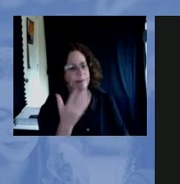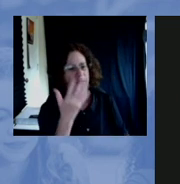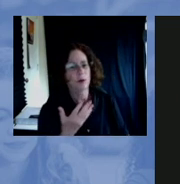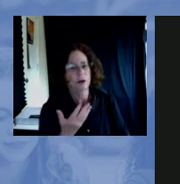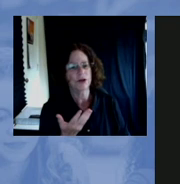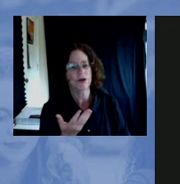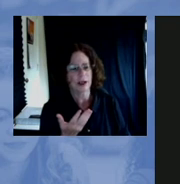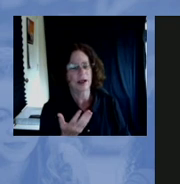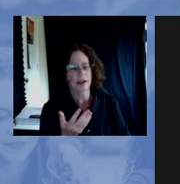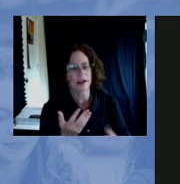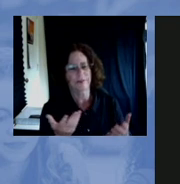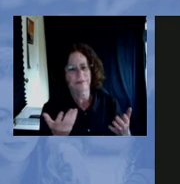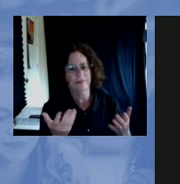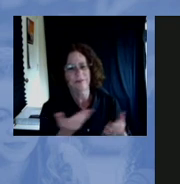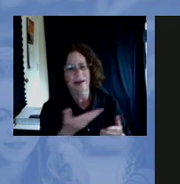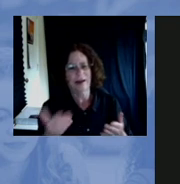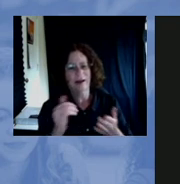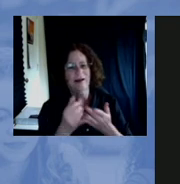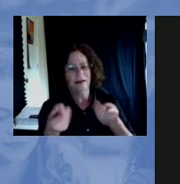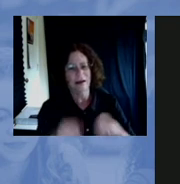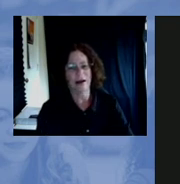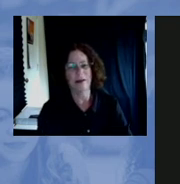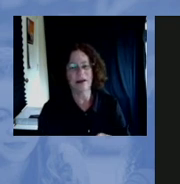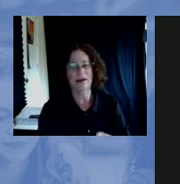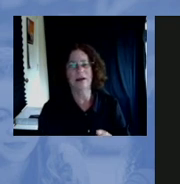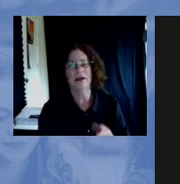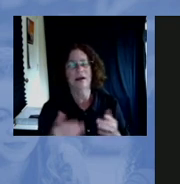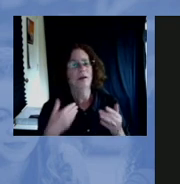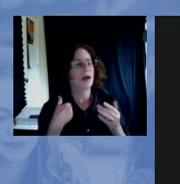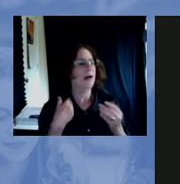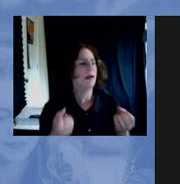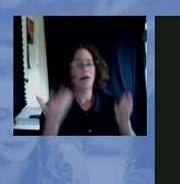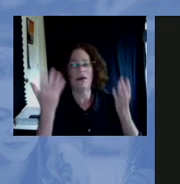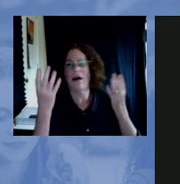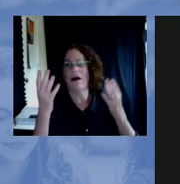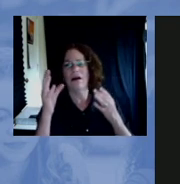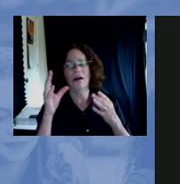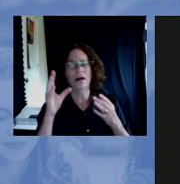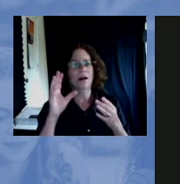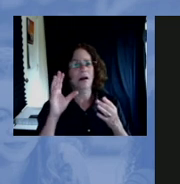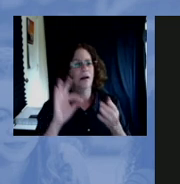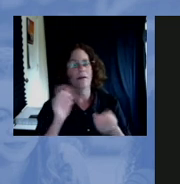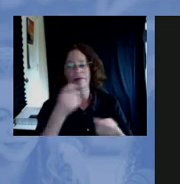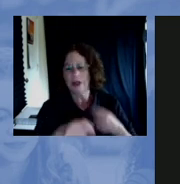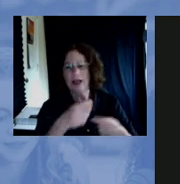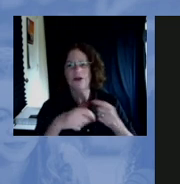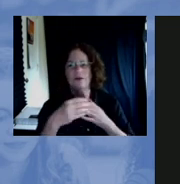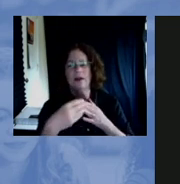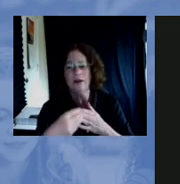TO IS THAT THERE IS A DEARTH OF STABILITY OF LEADERSHIP PARTICULARLY AT THE MEGA SCHOOL